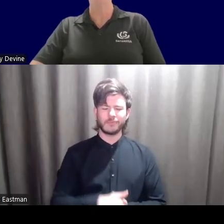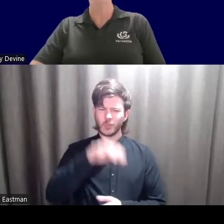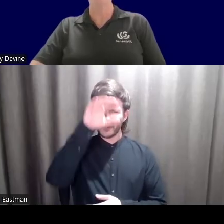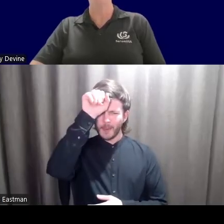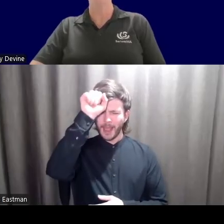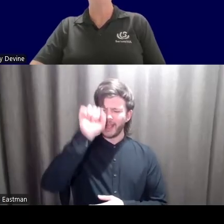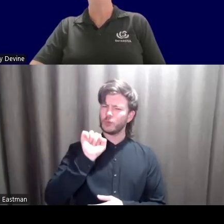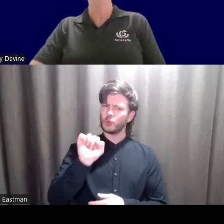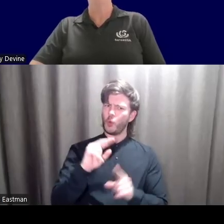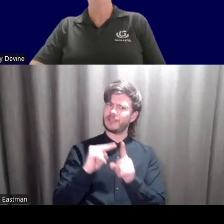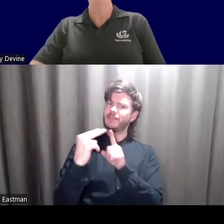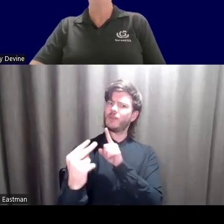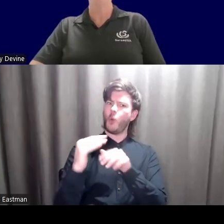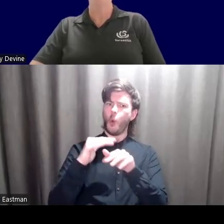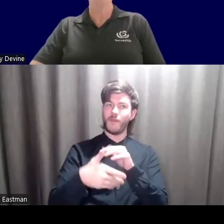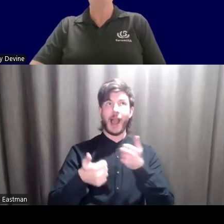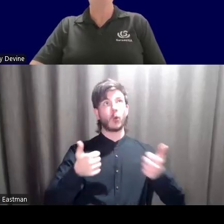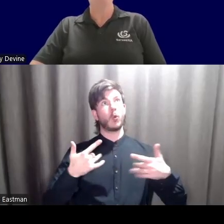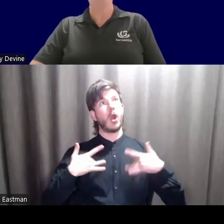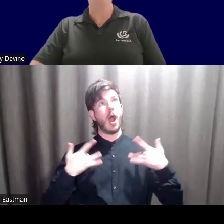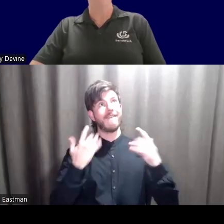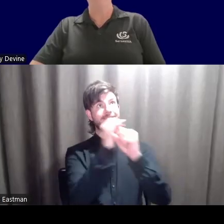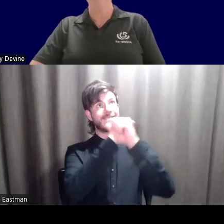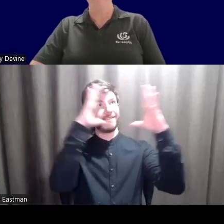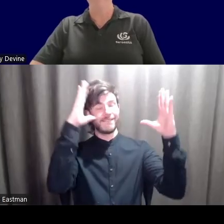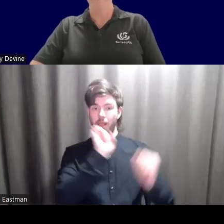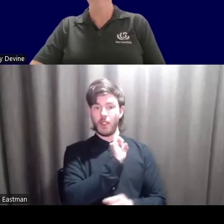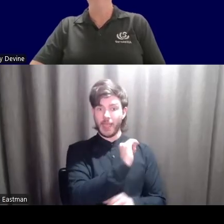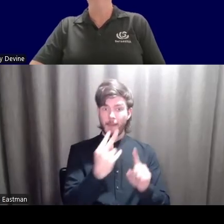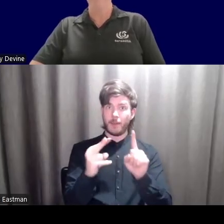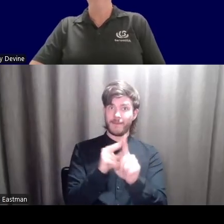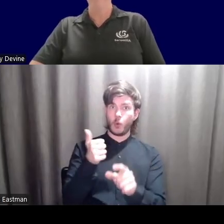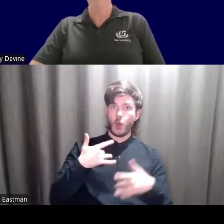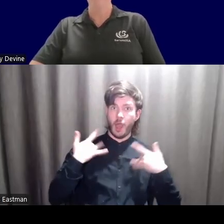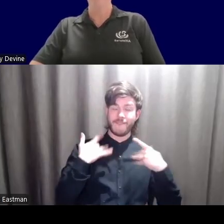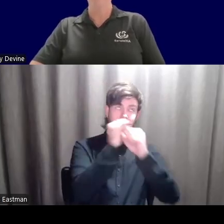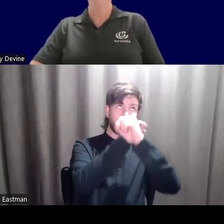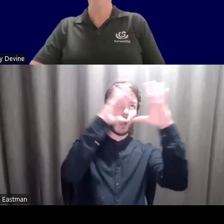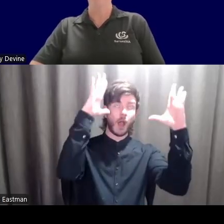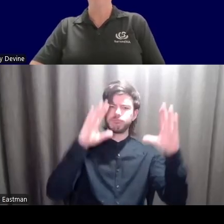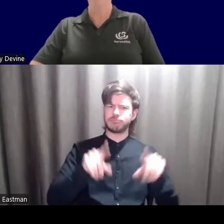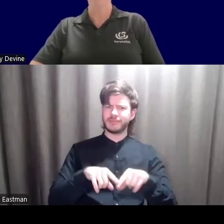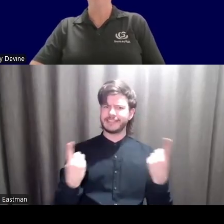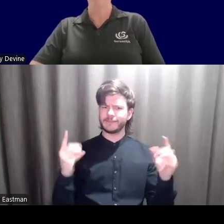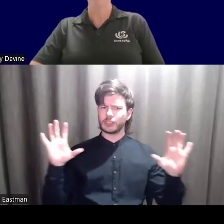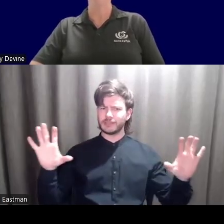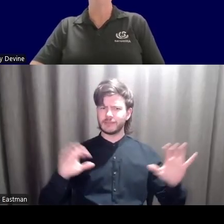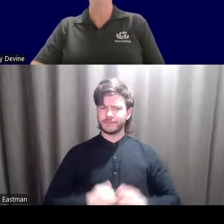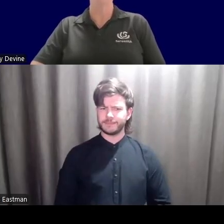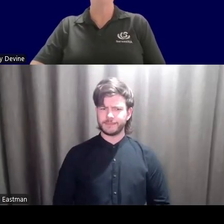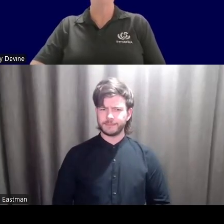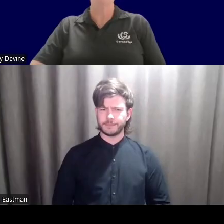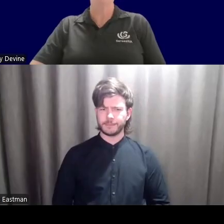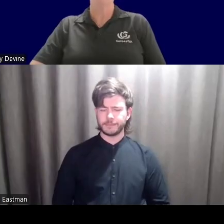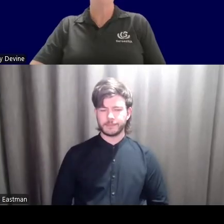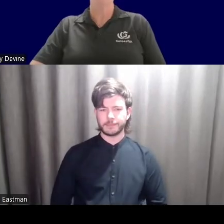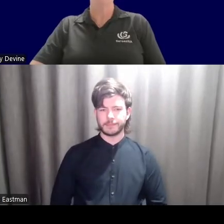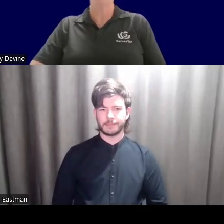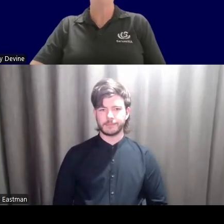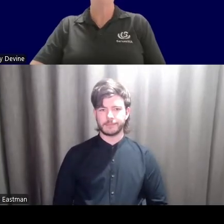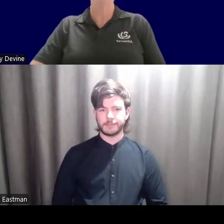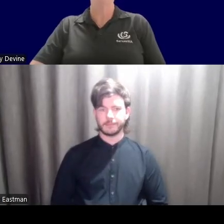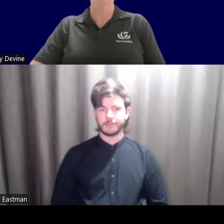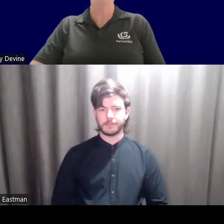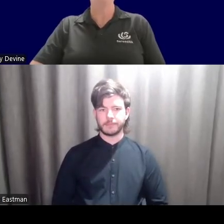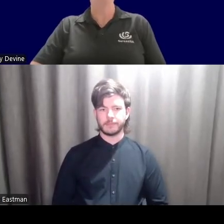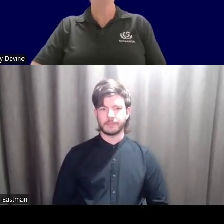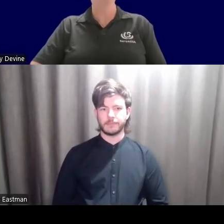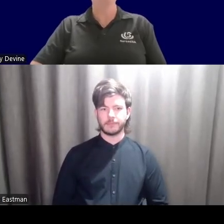life looks like for them might be very different. We also like to encourage honouring a person's